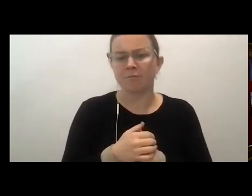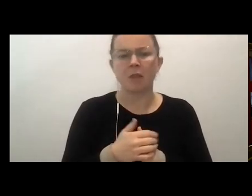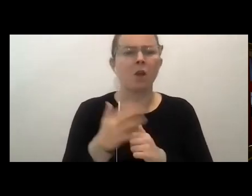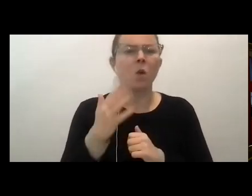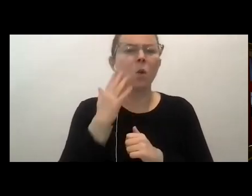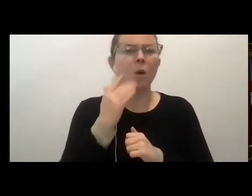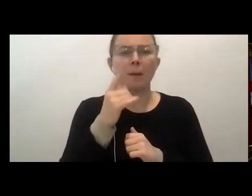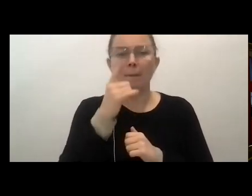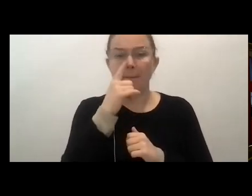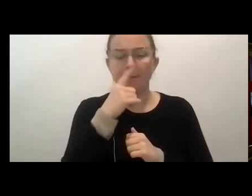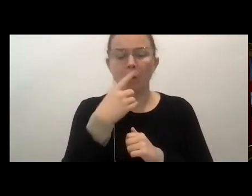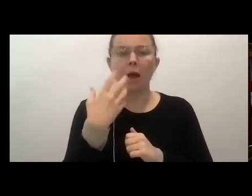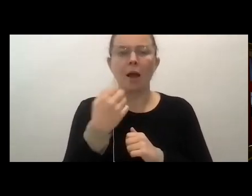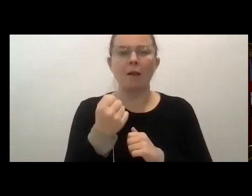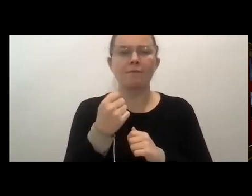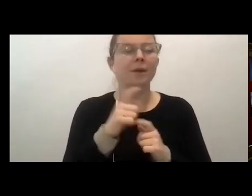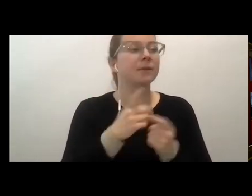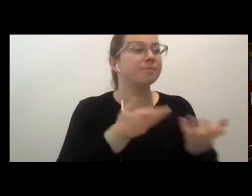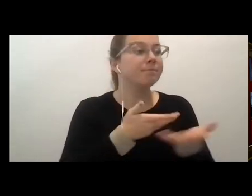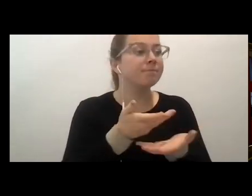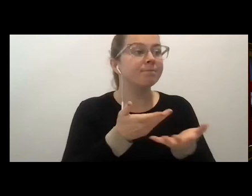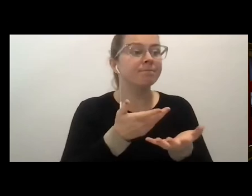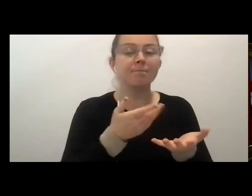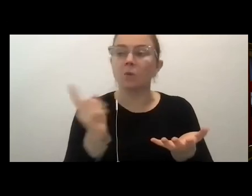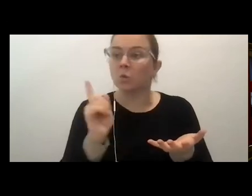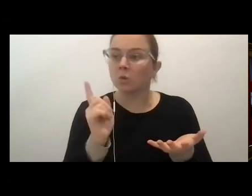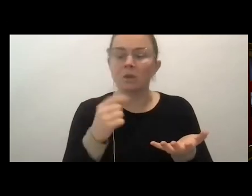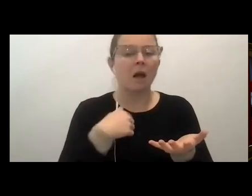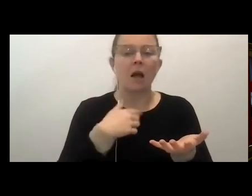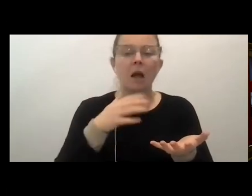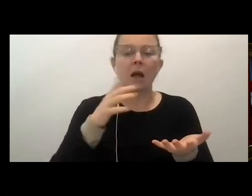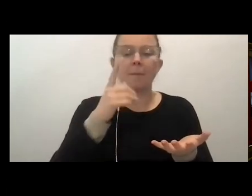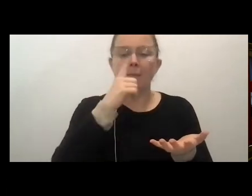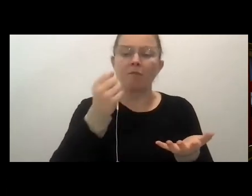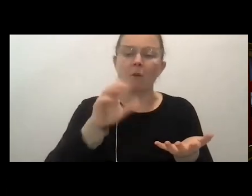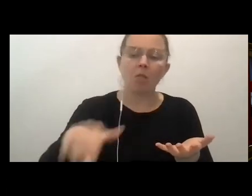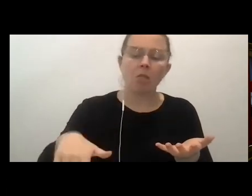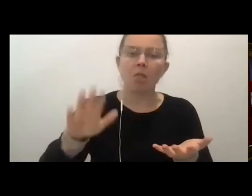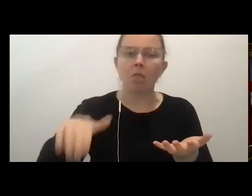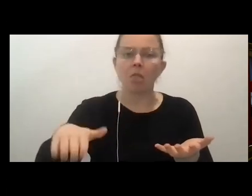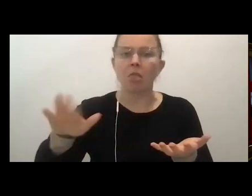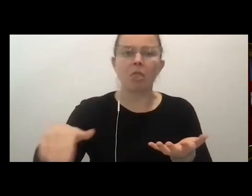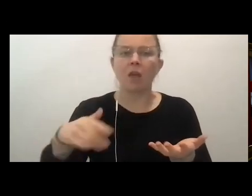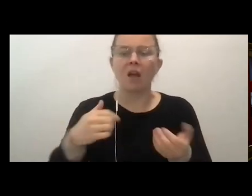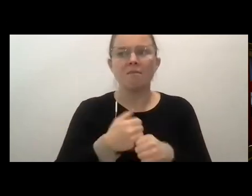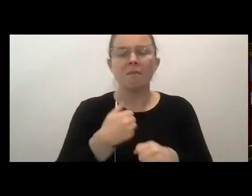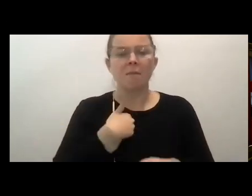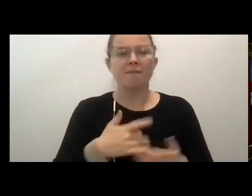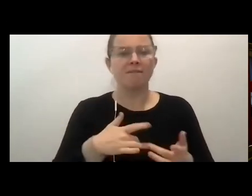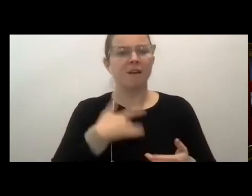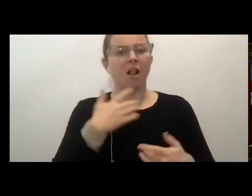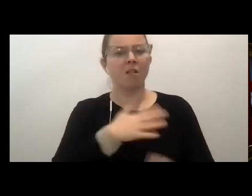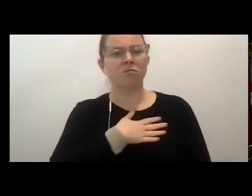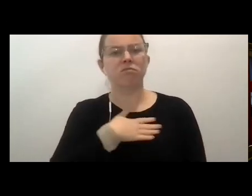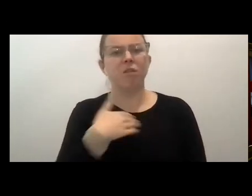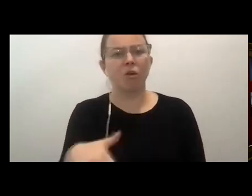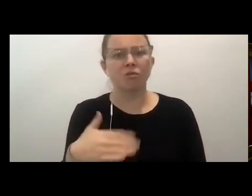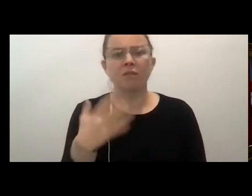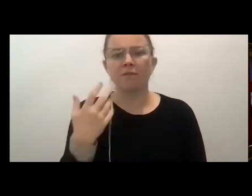dismiss me in a conversation, you know? That thing when you ask people to repeat themselves and they say "nah, never mind", you know? Like,